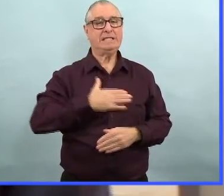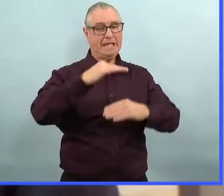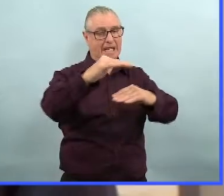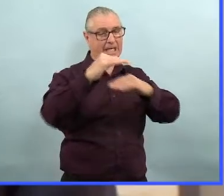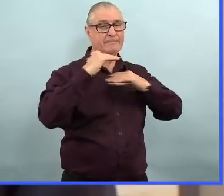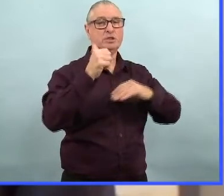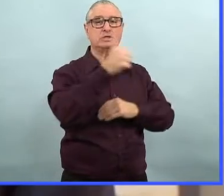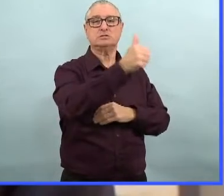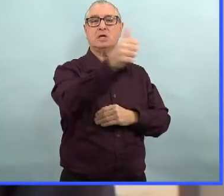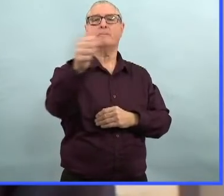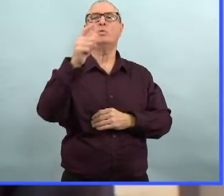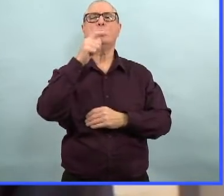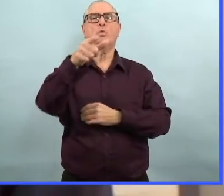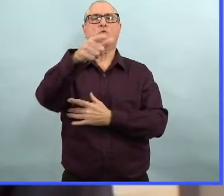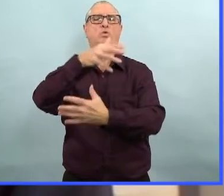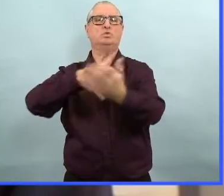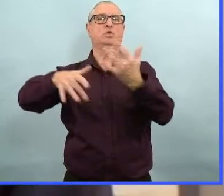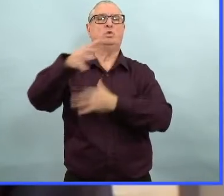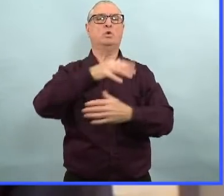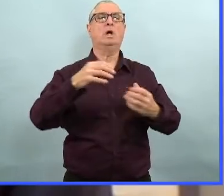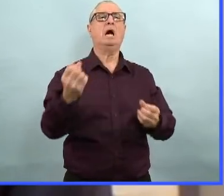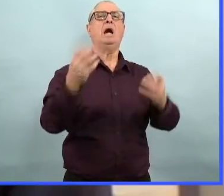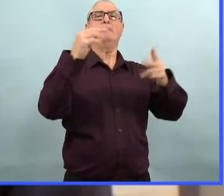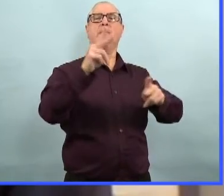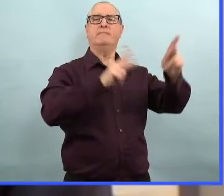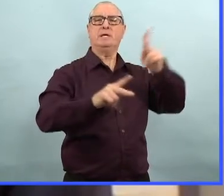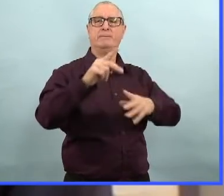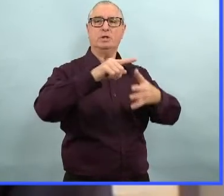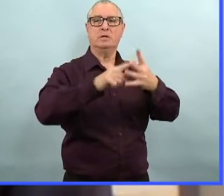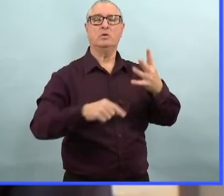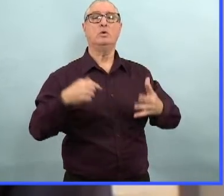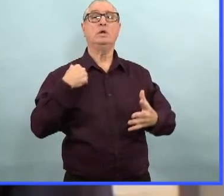pleaded with manitobans to get vaccinated as soon as they become eligible for another dose